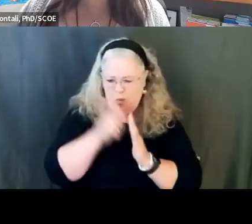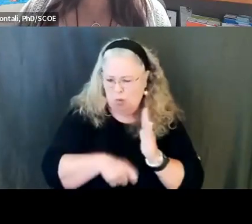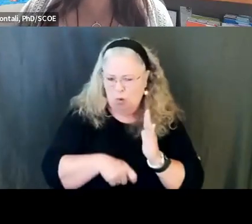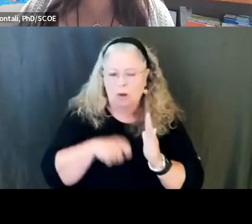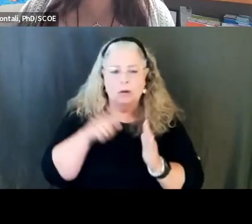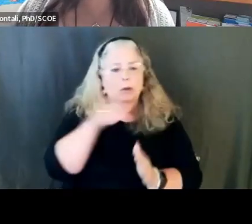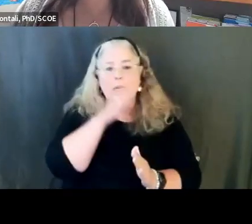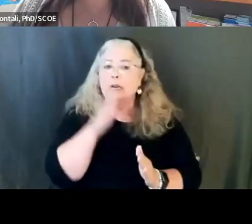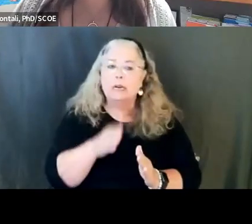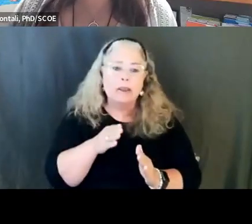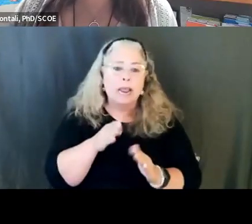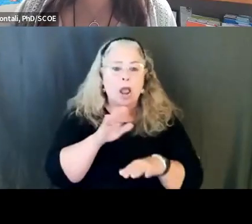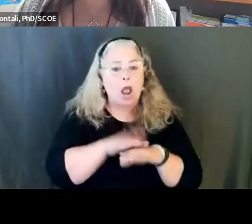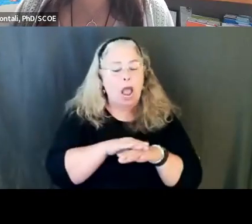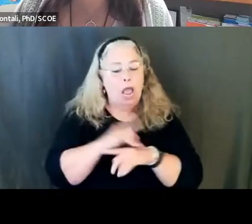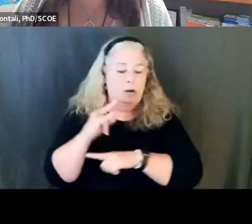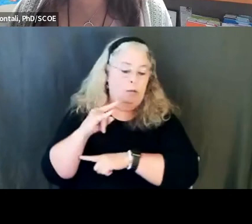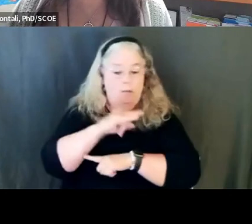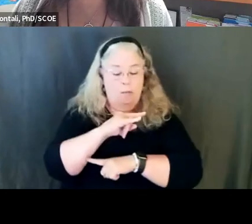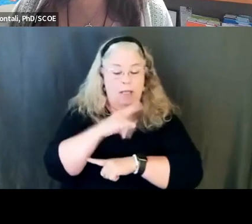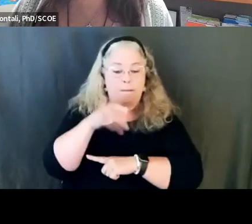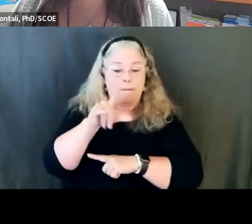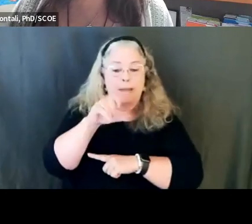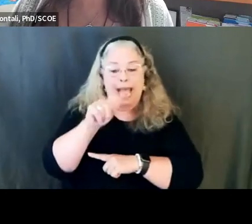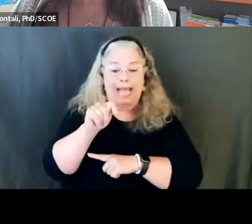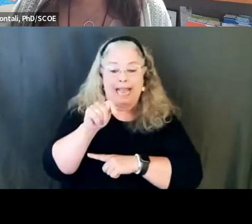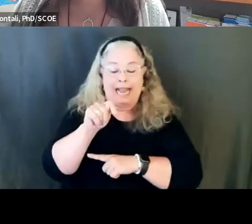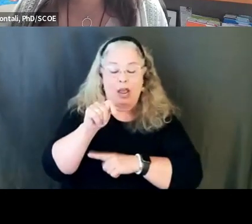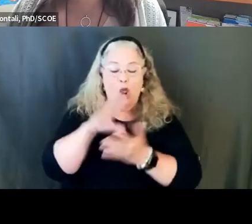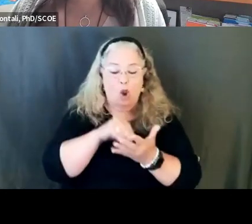never want to get on a plane where the pilot learned to fly from worksheets” And I think